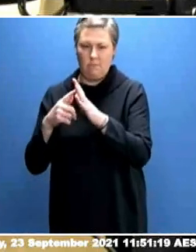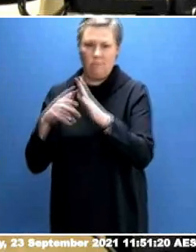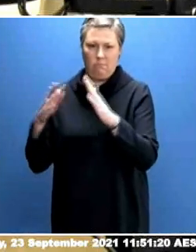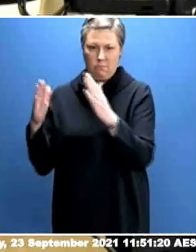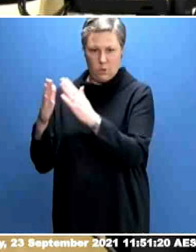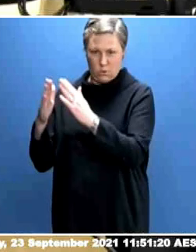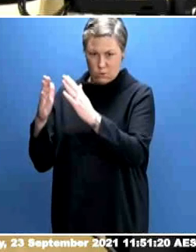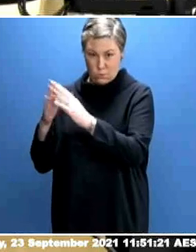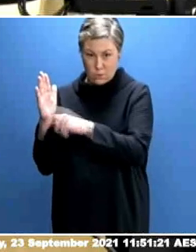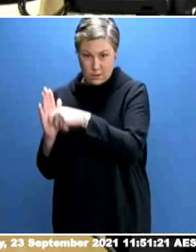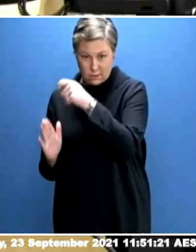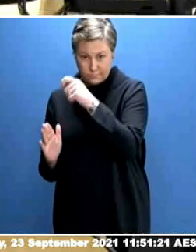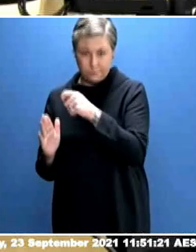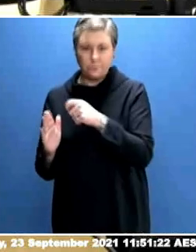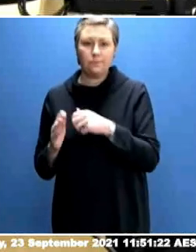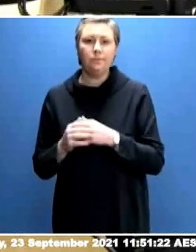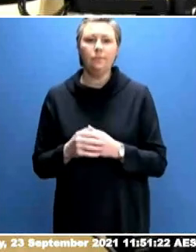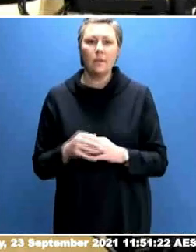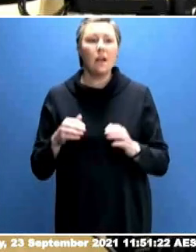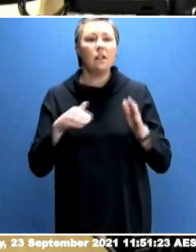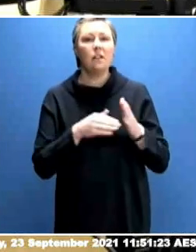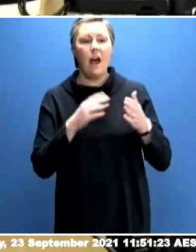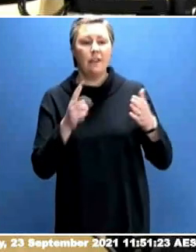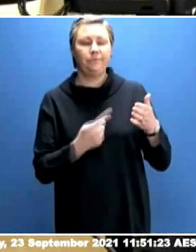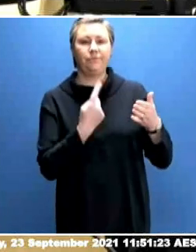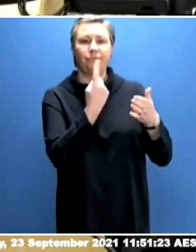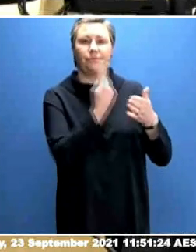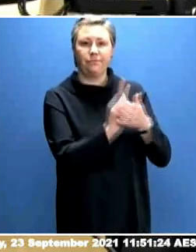and having some evidence given in respect of the model